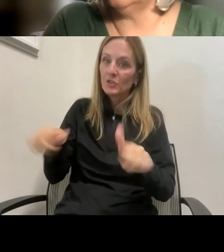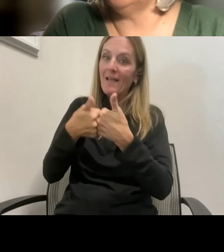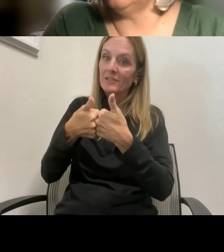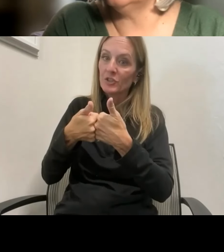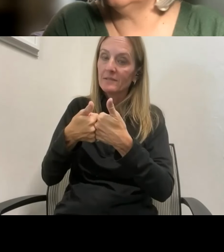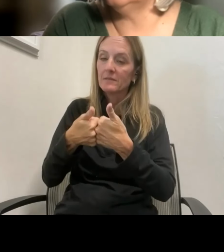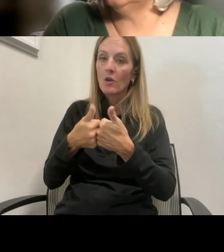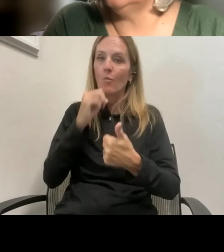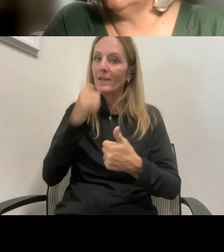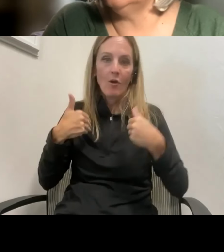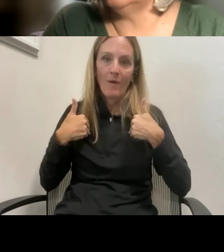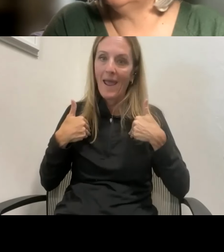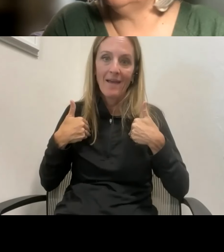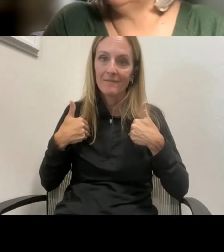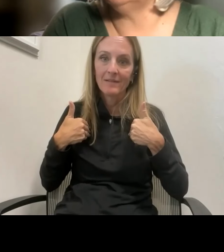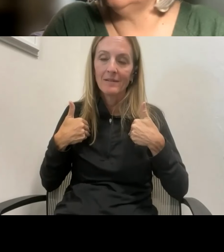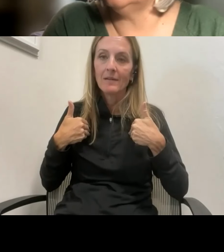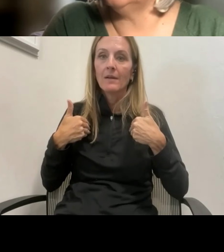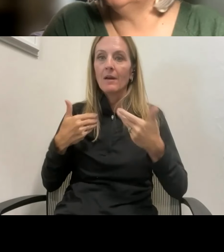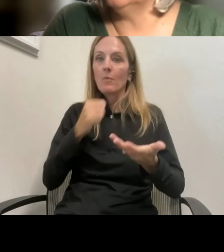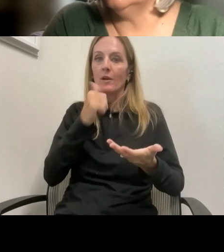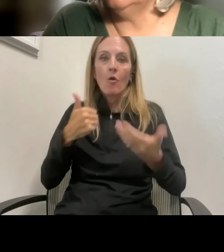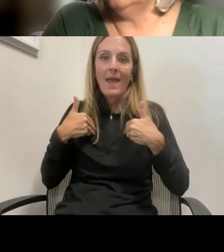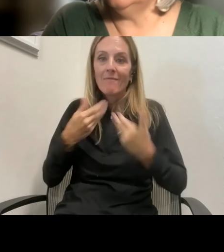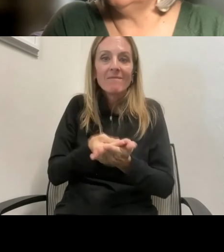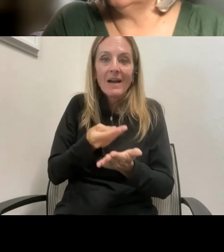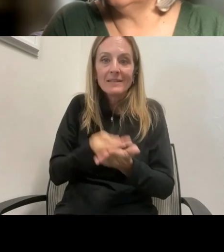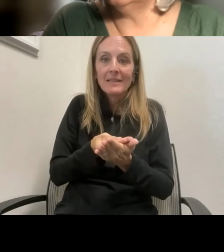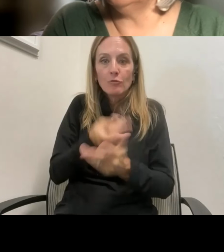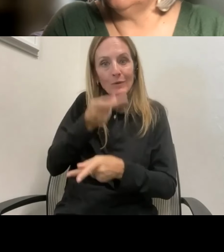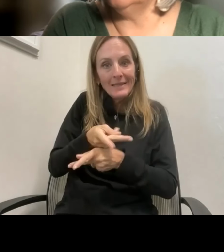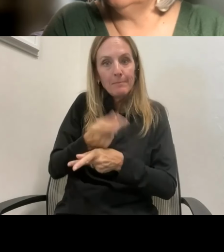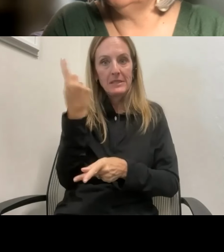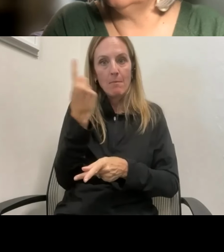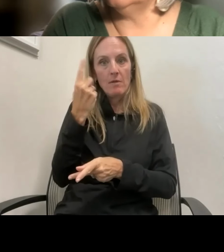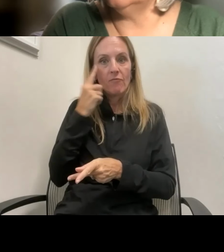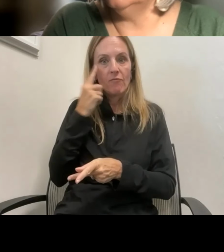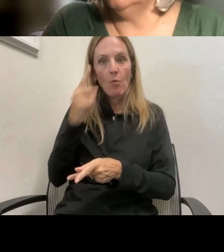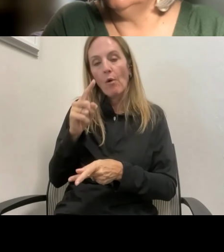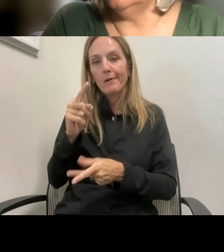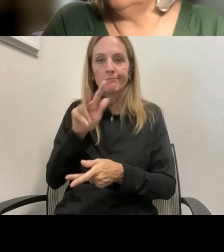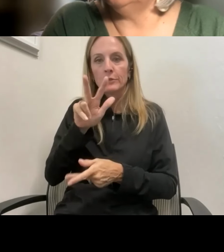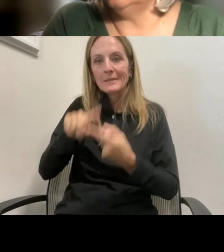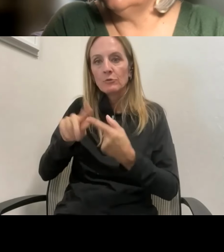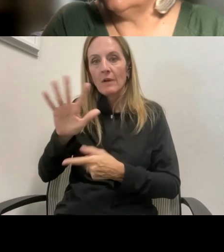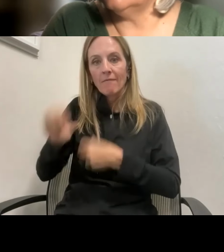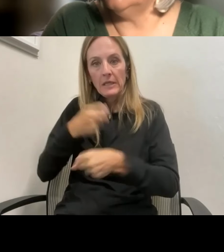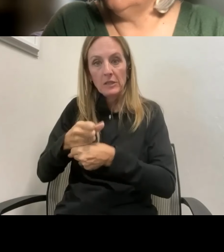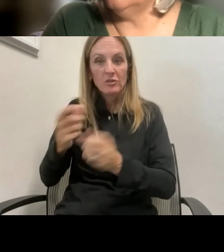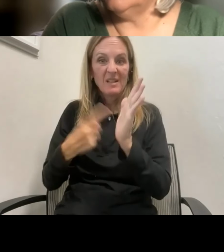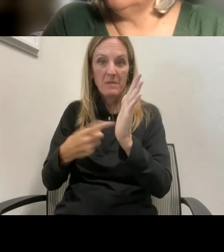capacity to do, that we don't have the funding and so this is important for funders to know that. We